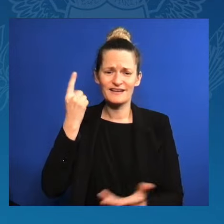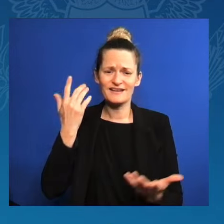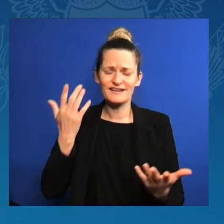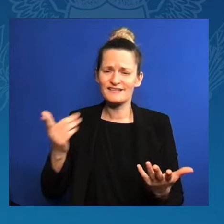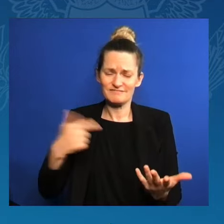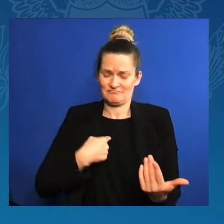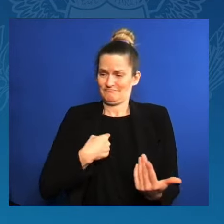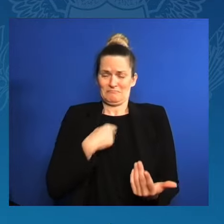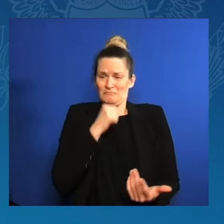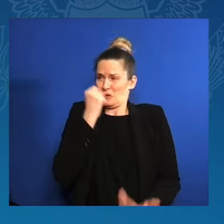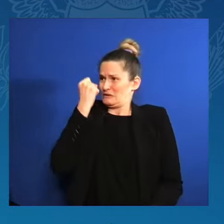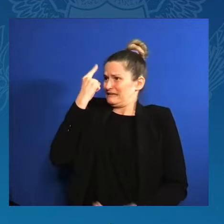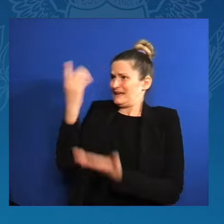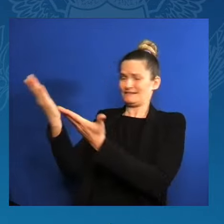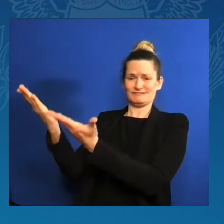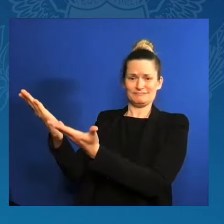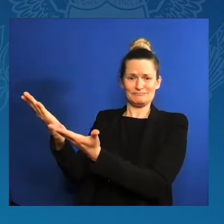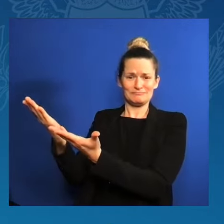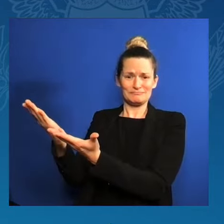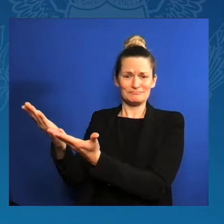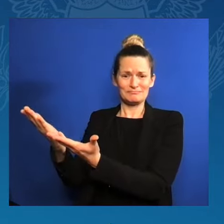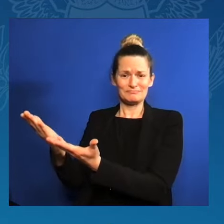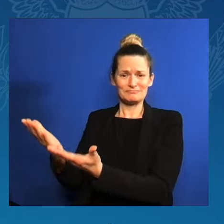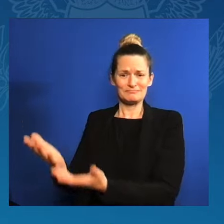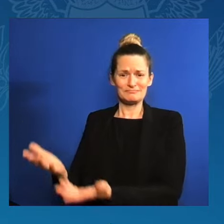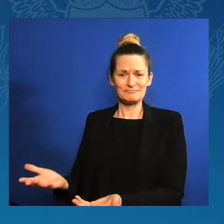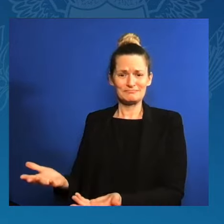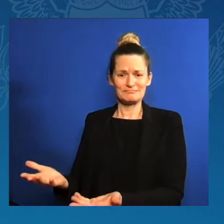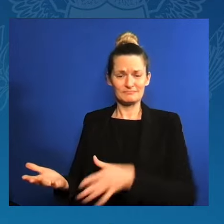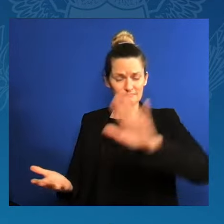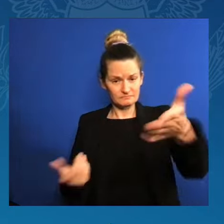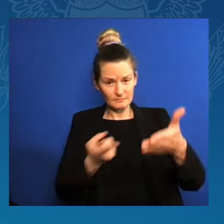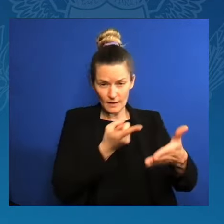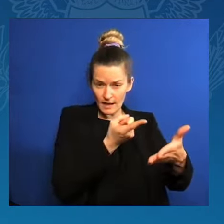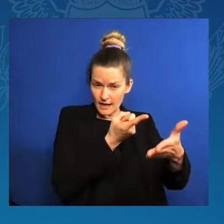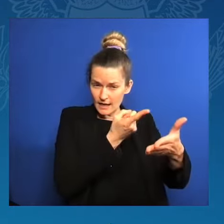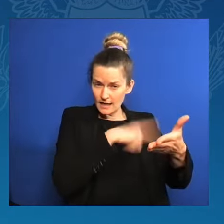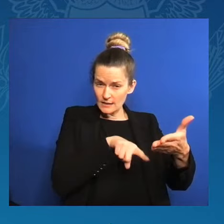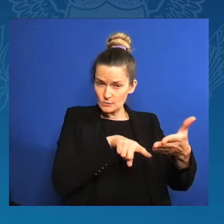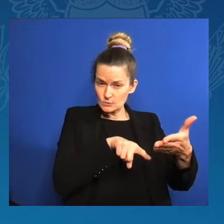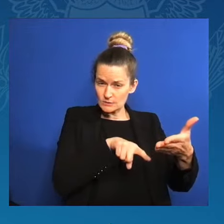And next week, overruling the will of the people,